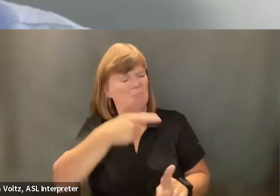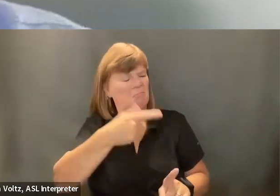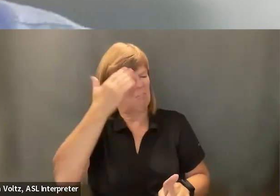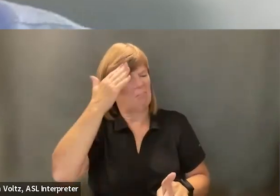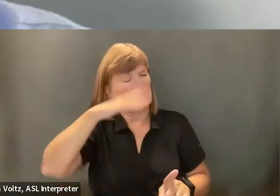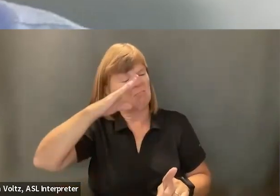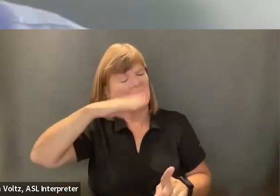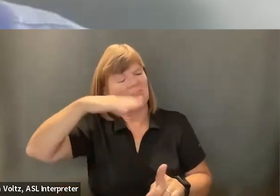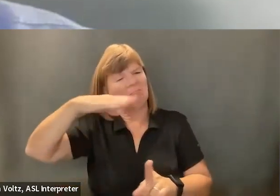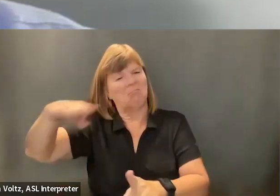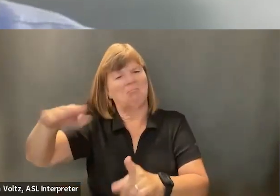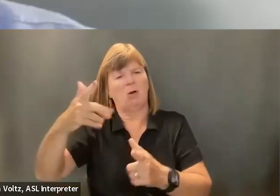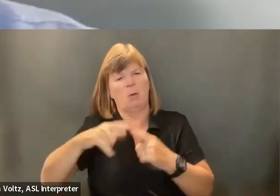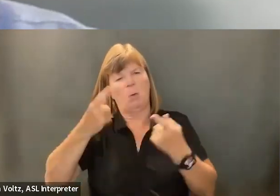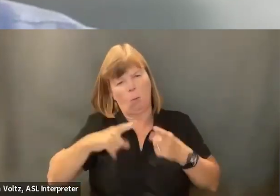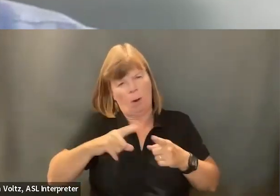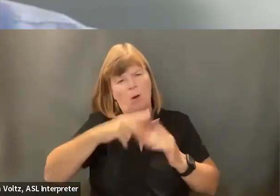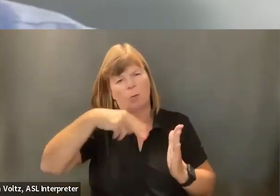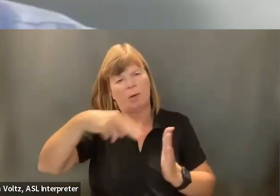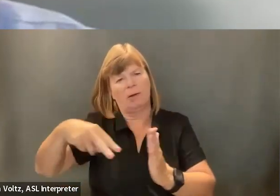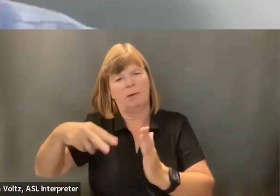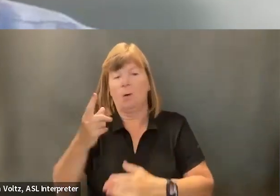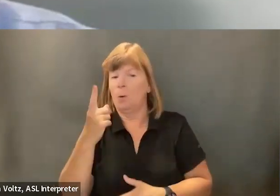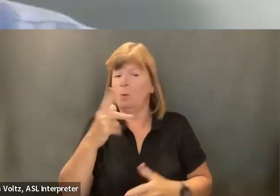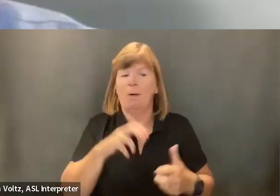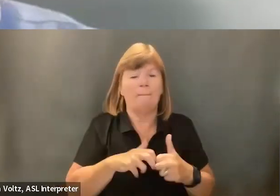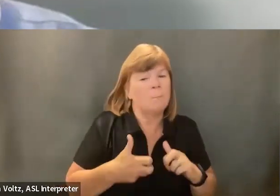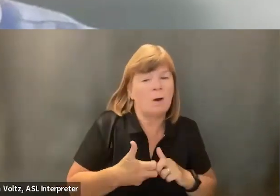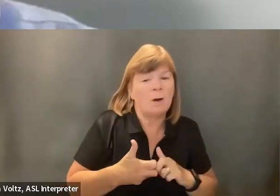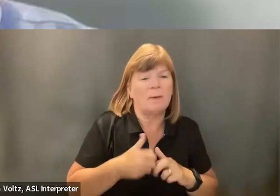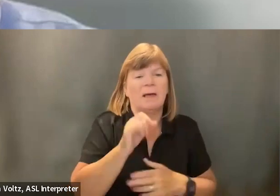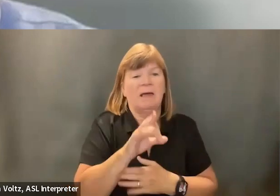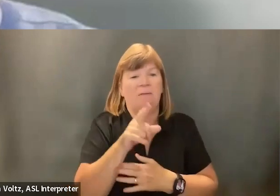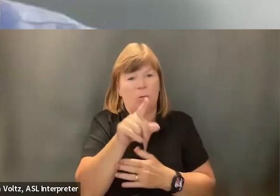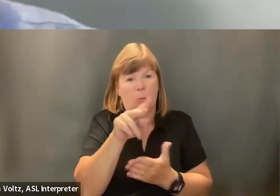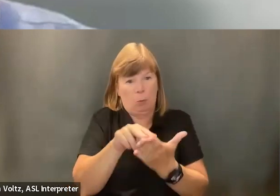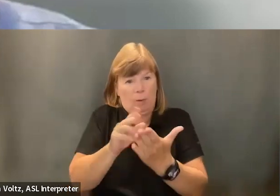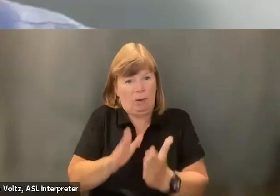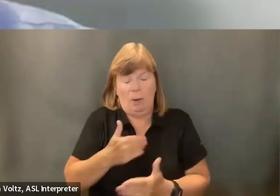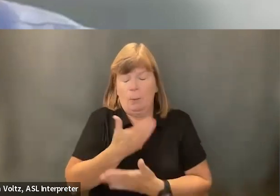read attacks well the problem is if you're a reader who doesn't have a background in the